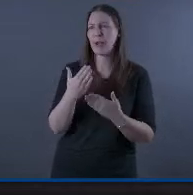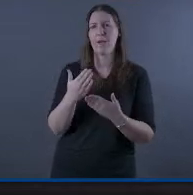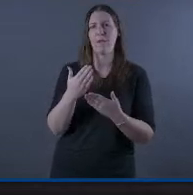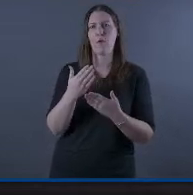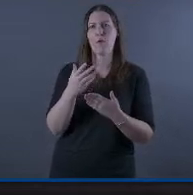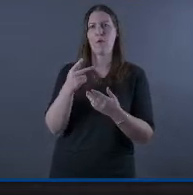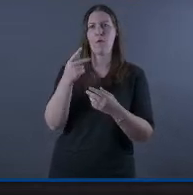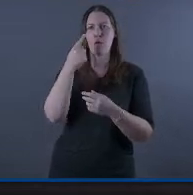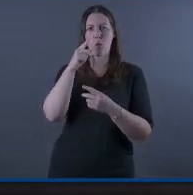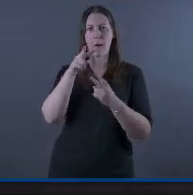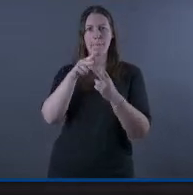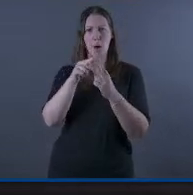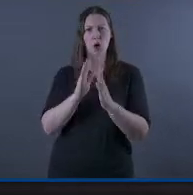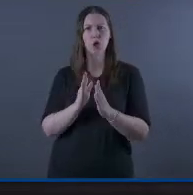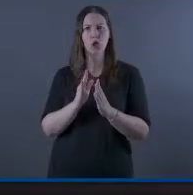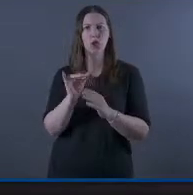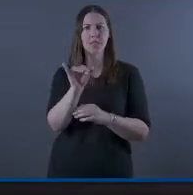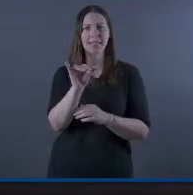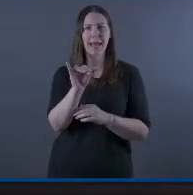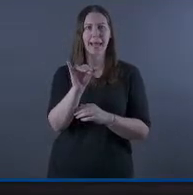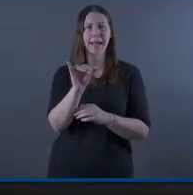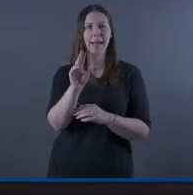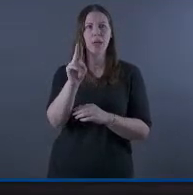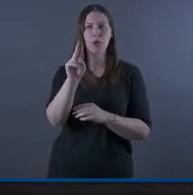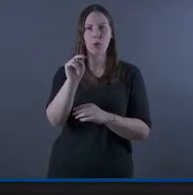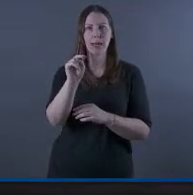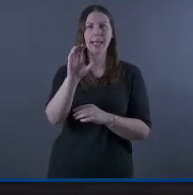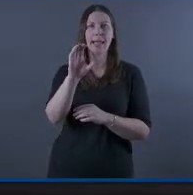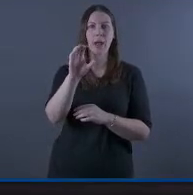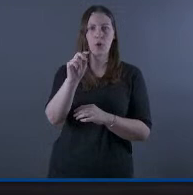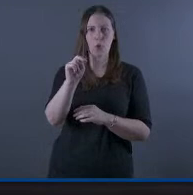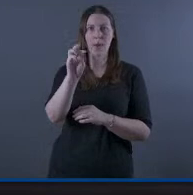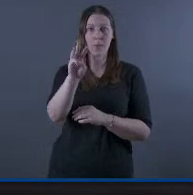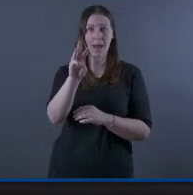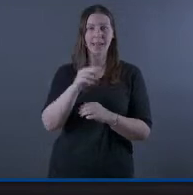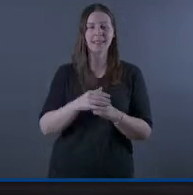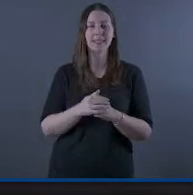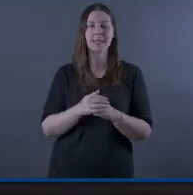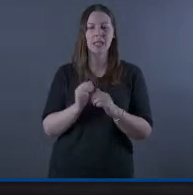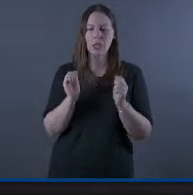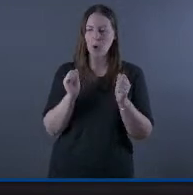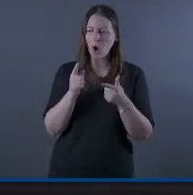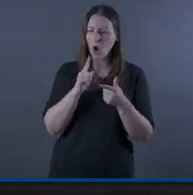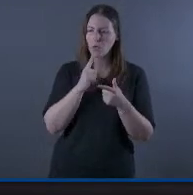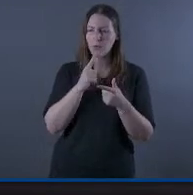I think we all just feel really invested in making sure that our community can return